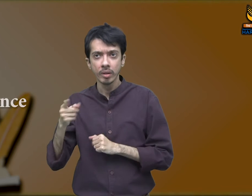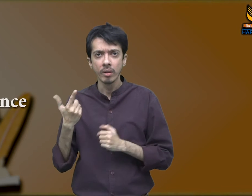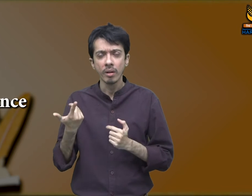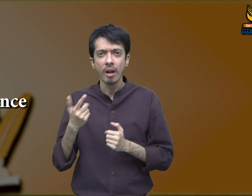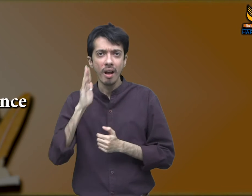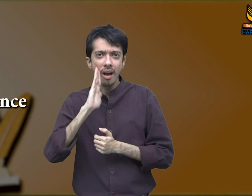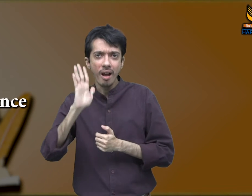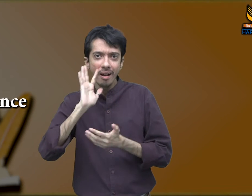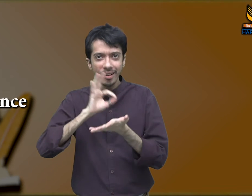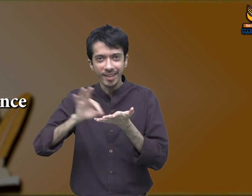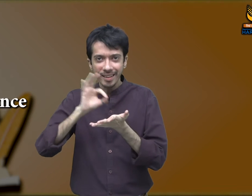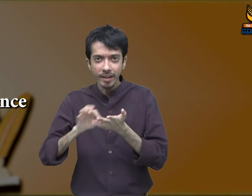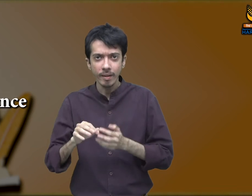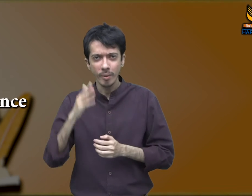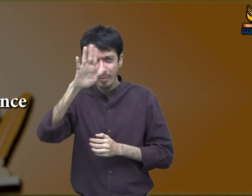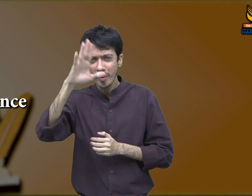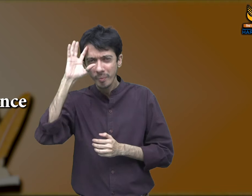Second is assonance.